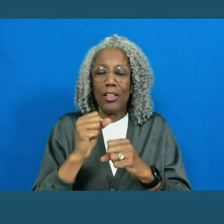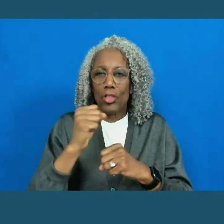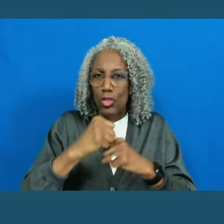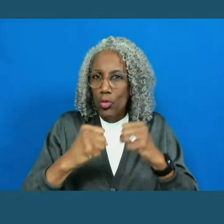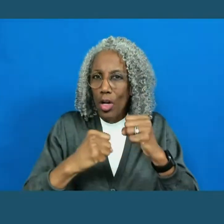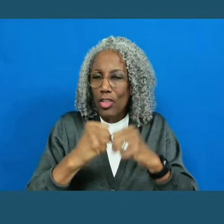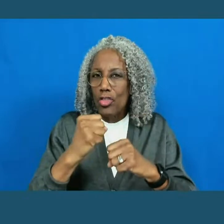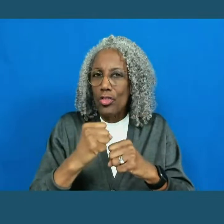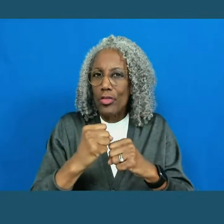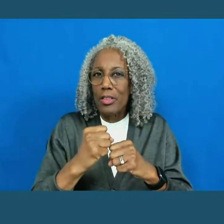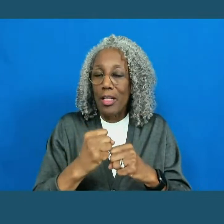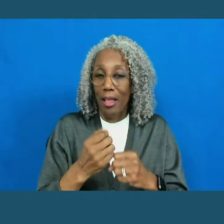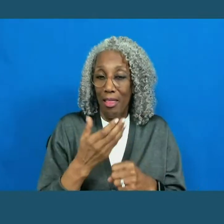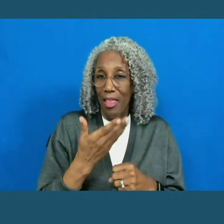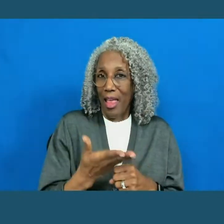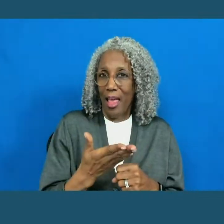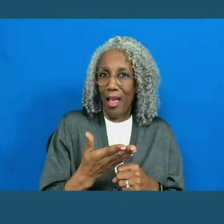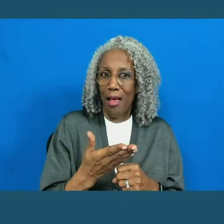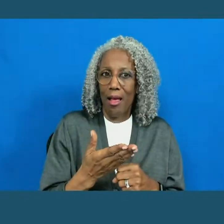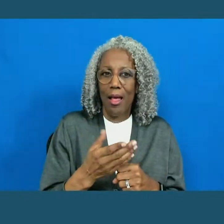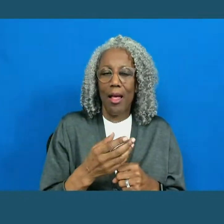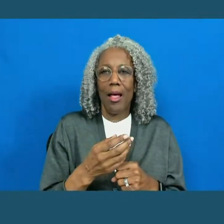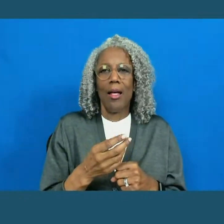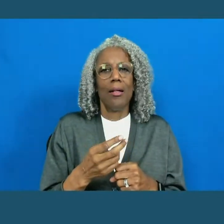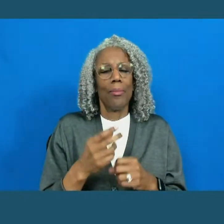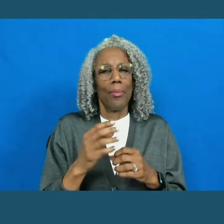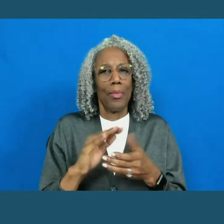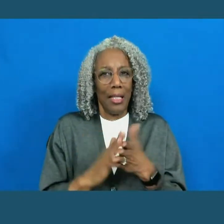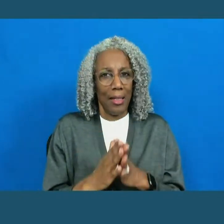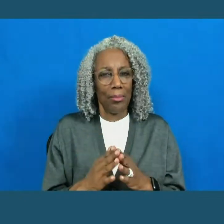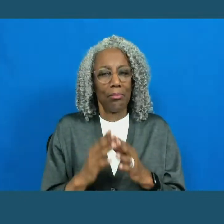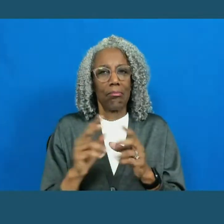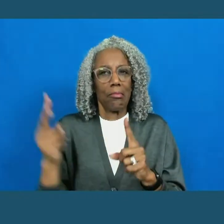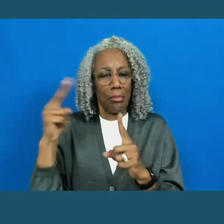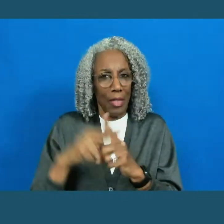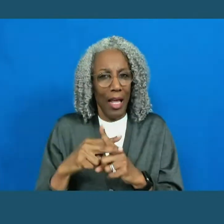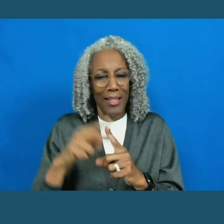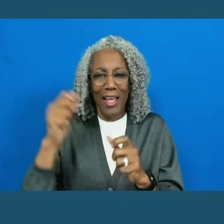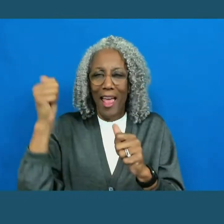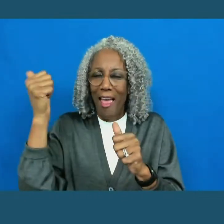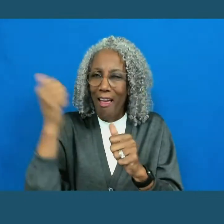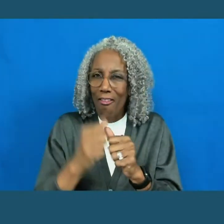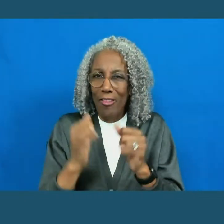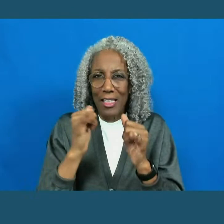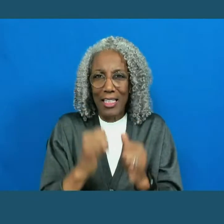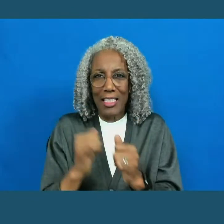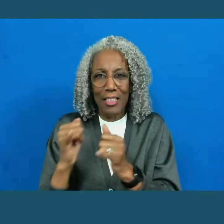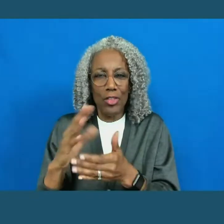do those structure that may have been there? Um remain relevant